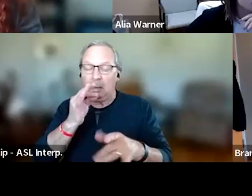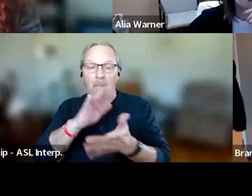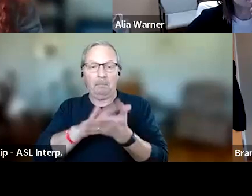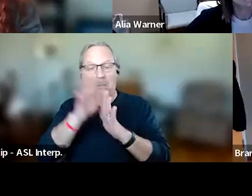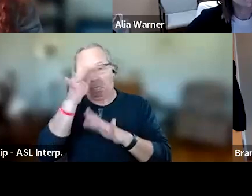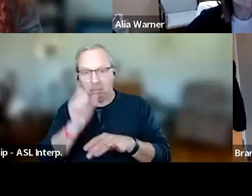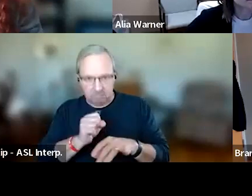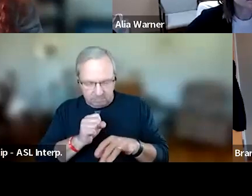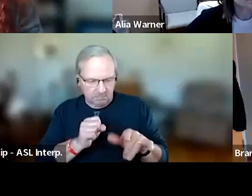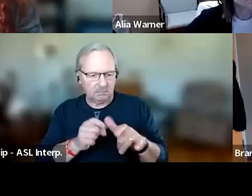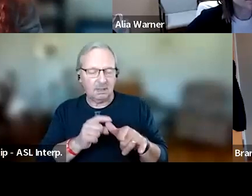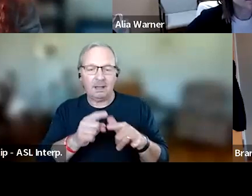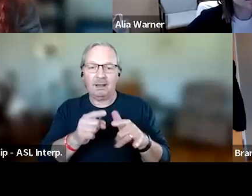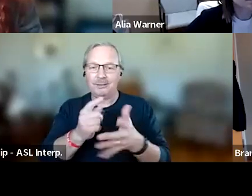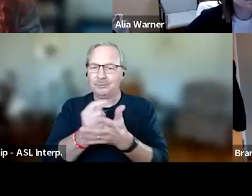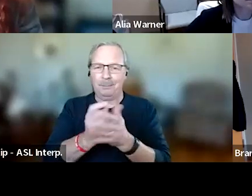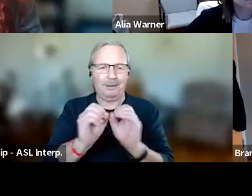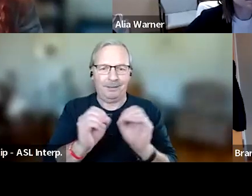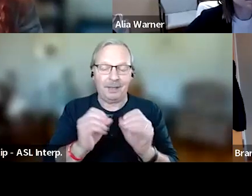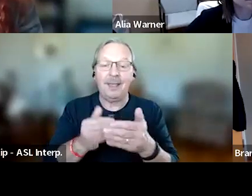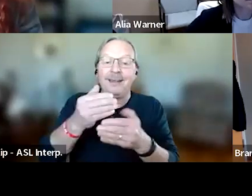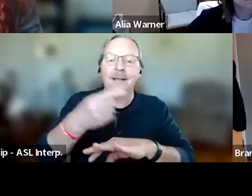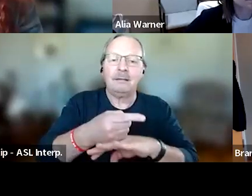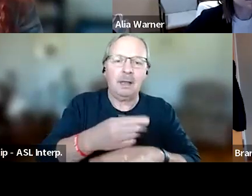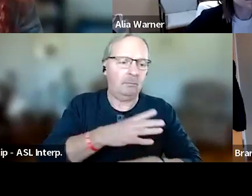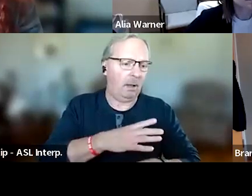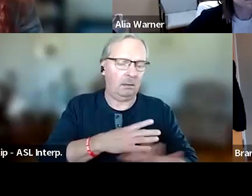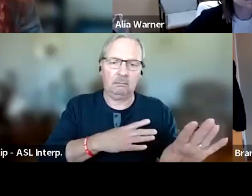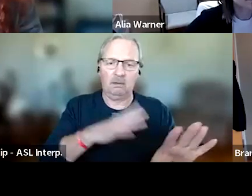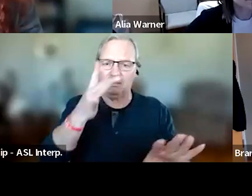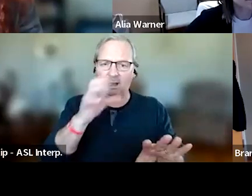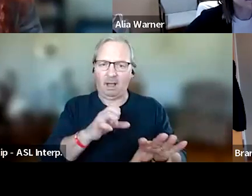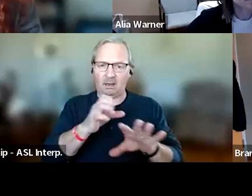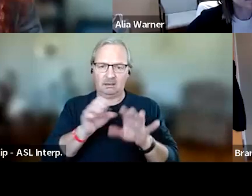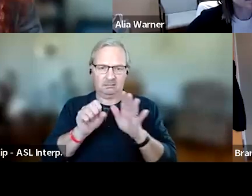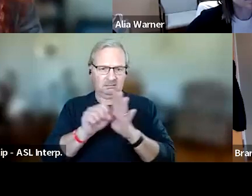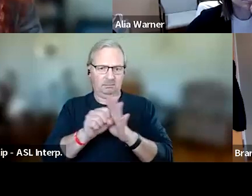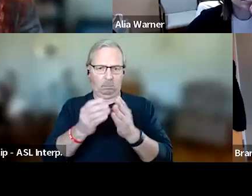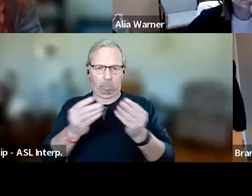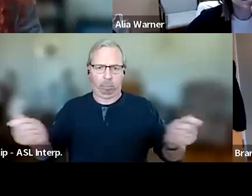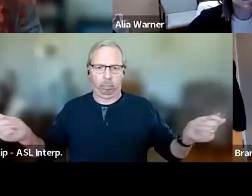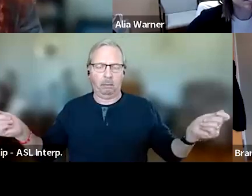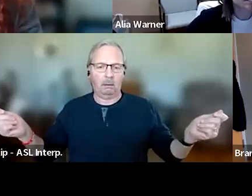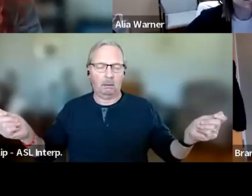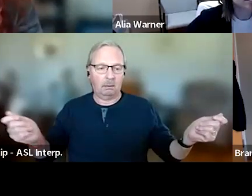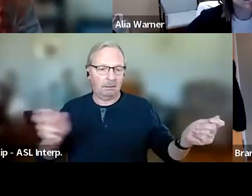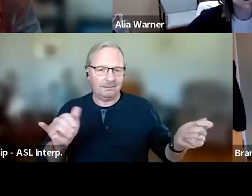was fine, didn't have any psychotic symptoms any more, that's probably a substance induced psychosis, right? I think we can all see that pretty clearly.